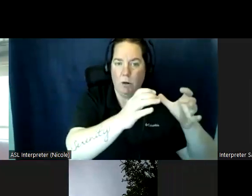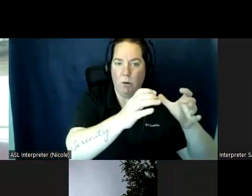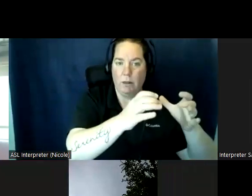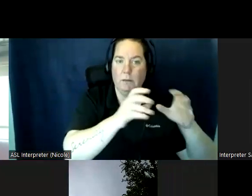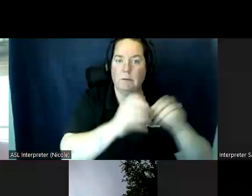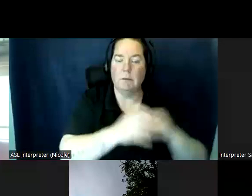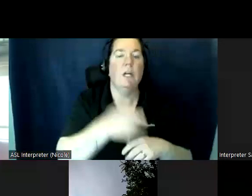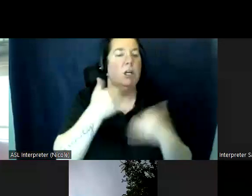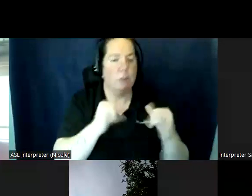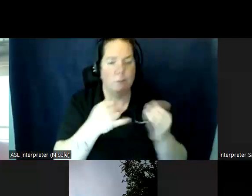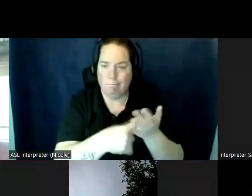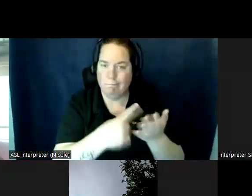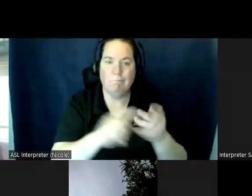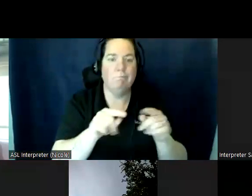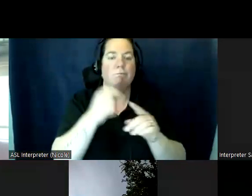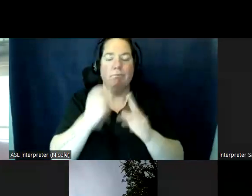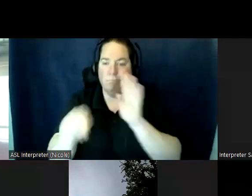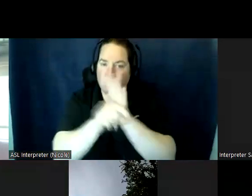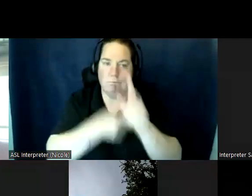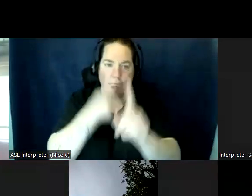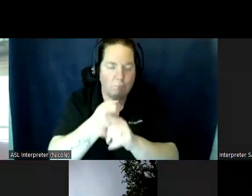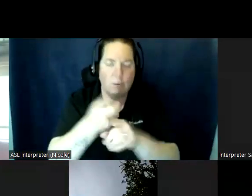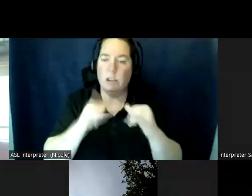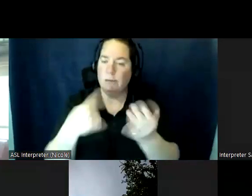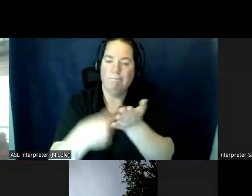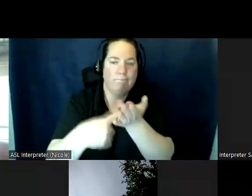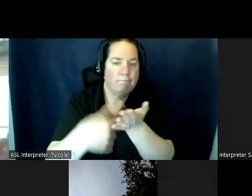about where you see adverse effect. You're still having those conversations. It's just that that